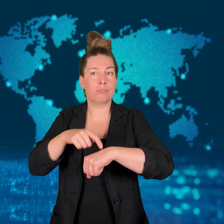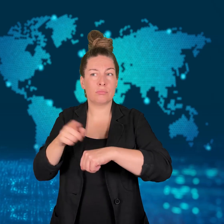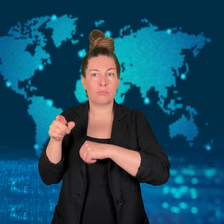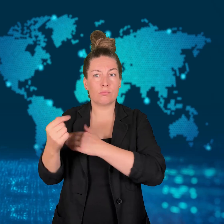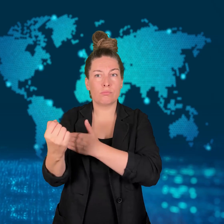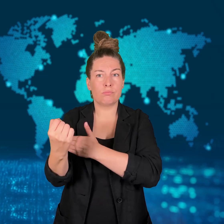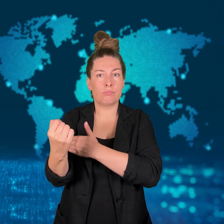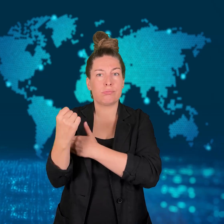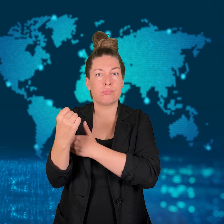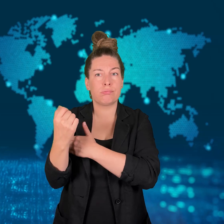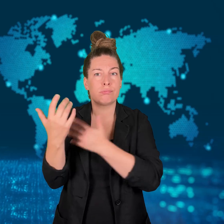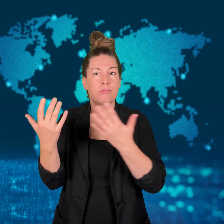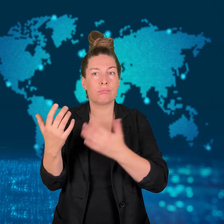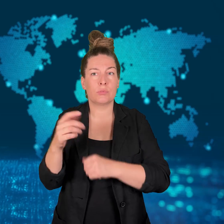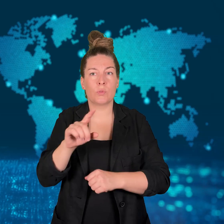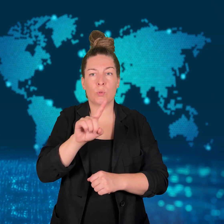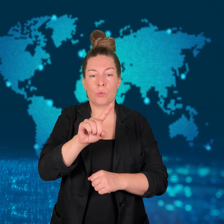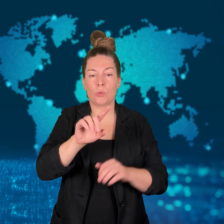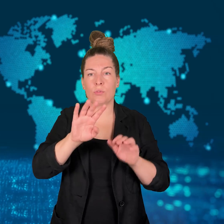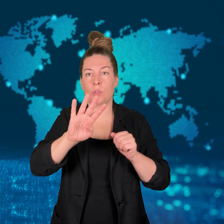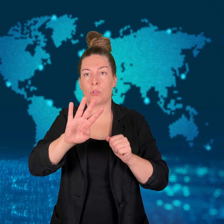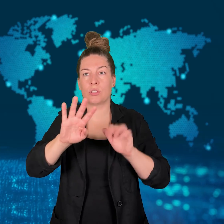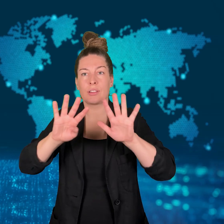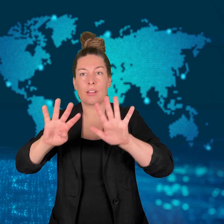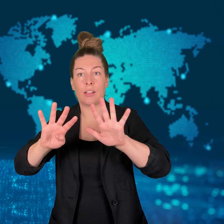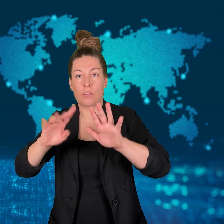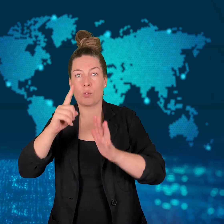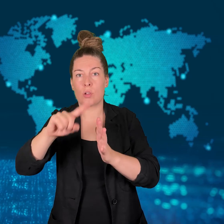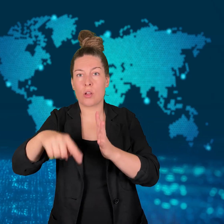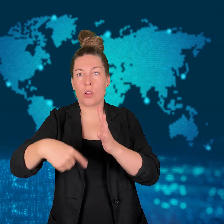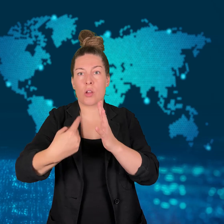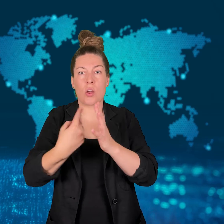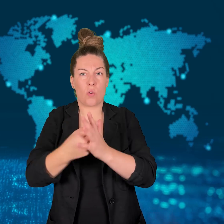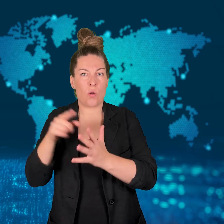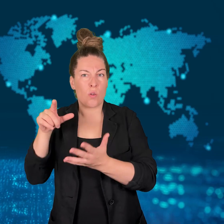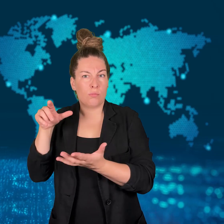It was the strongest typhoon in decades.